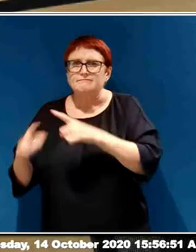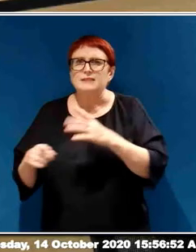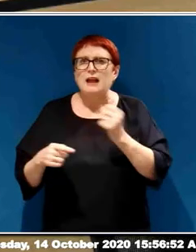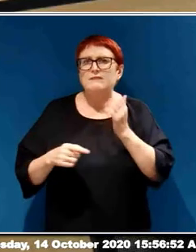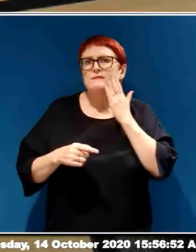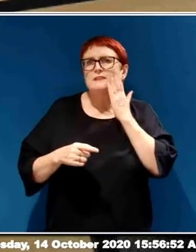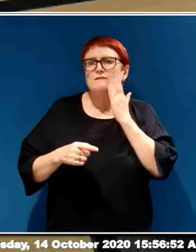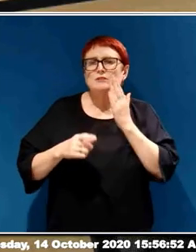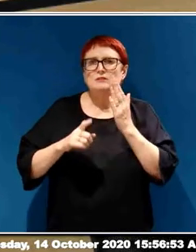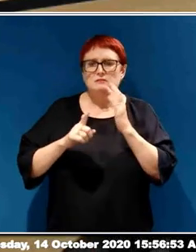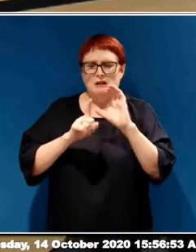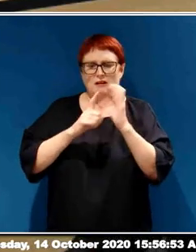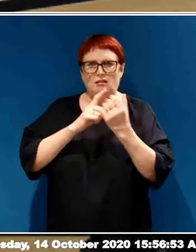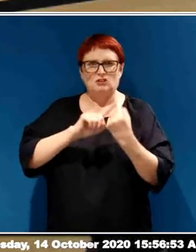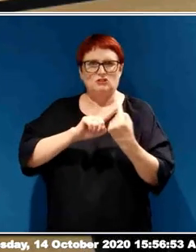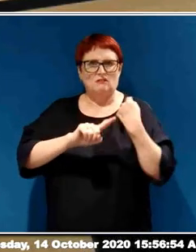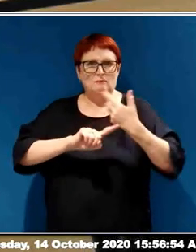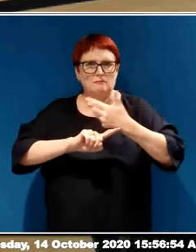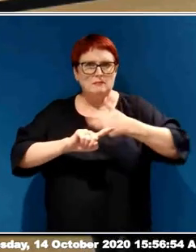or students who are First Nations.